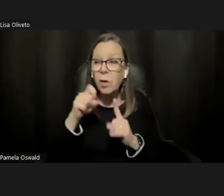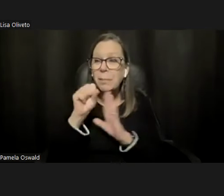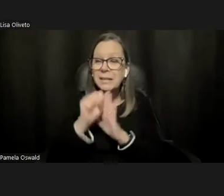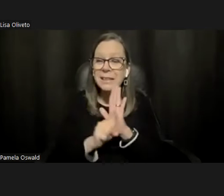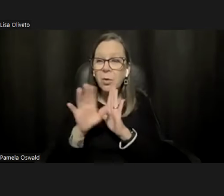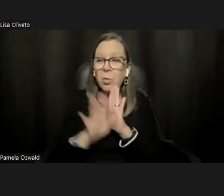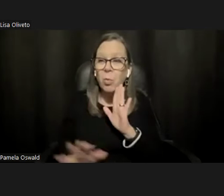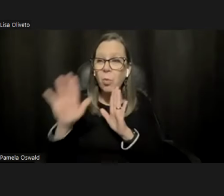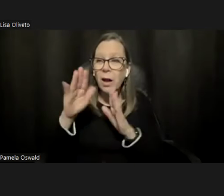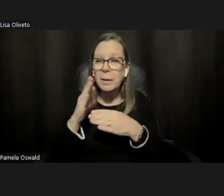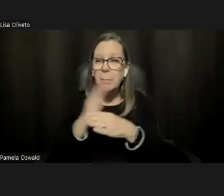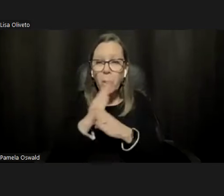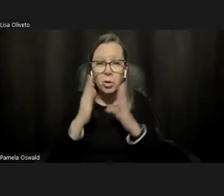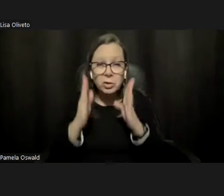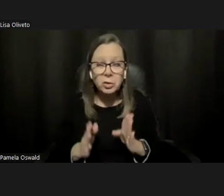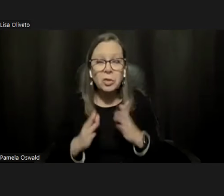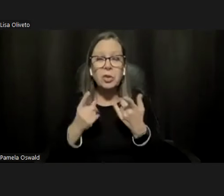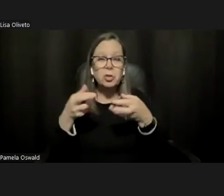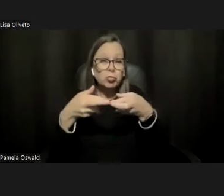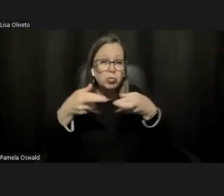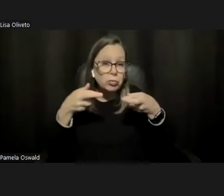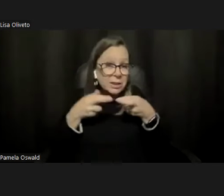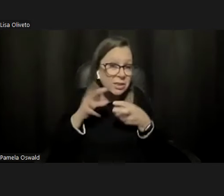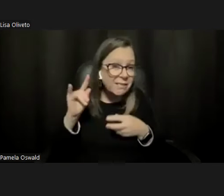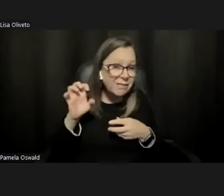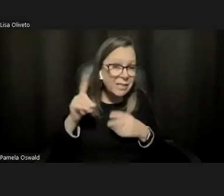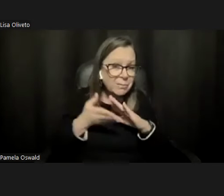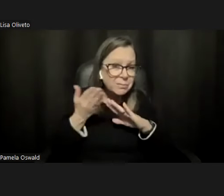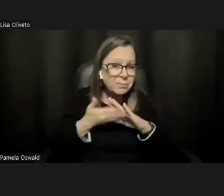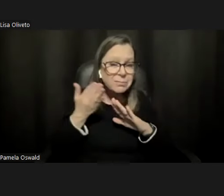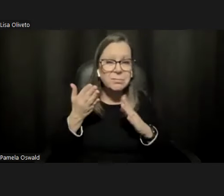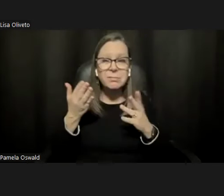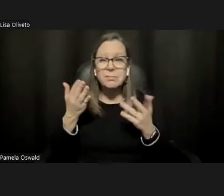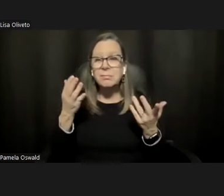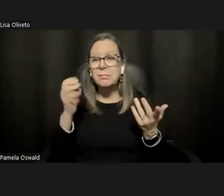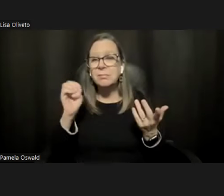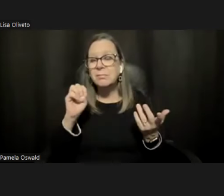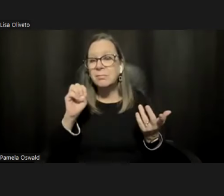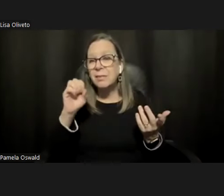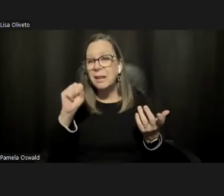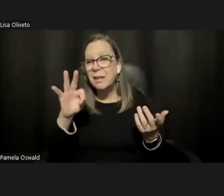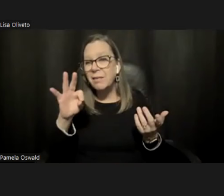partners, regional field operations, any of our partners?